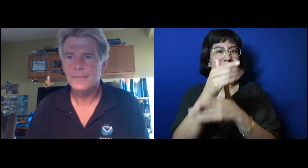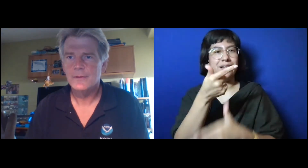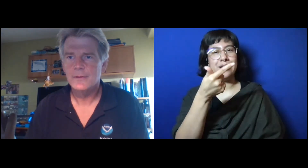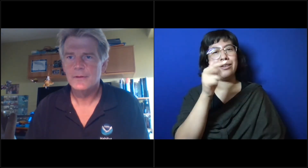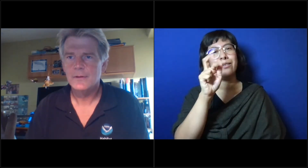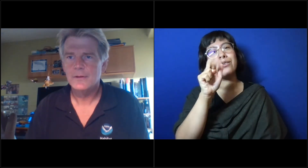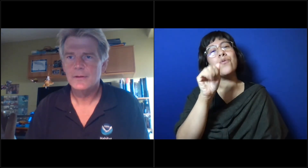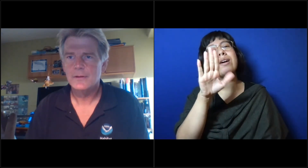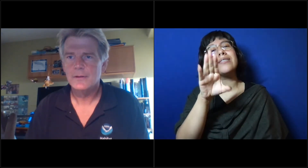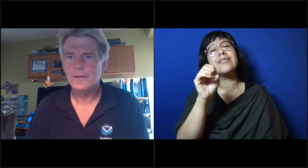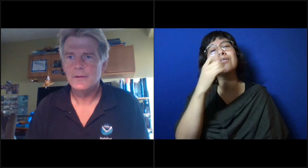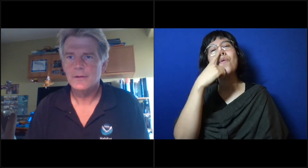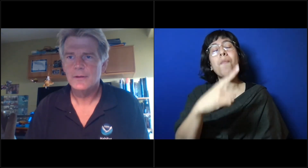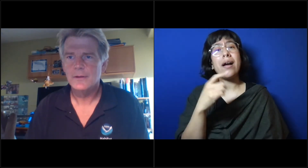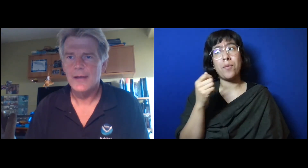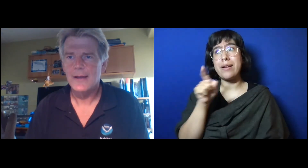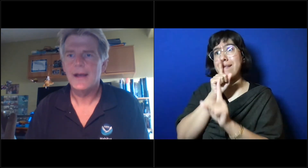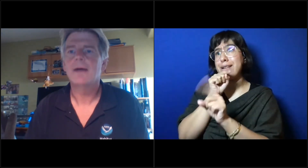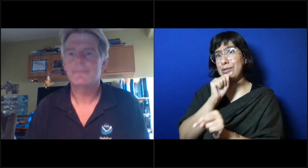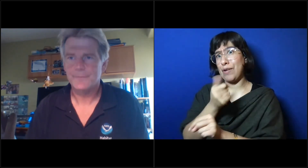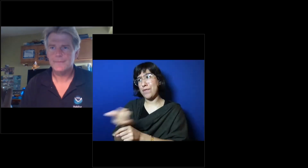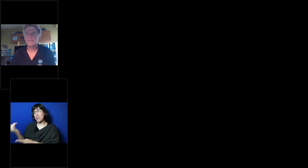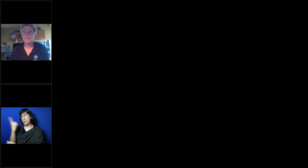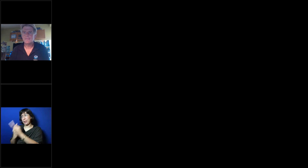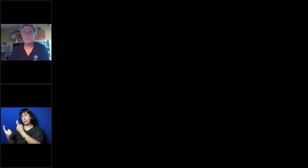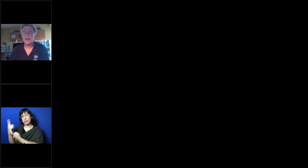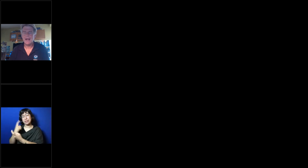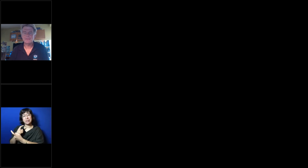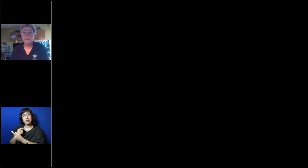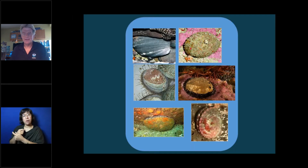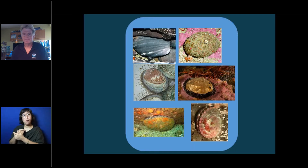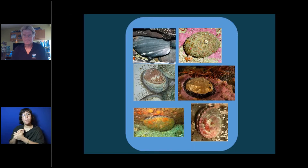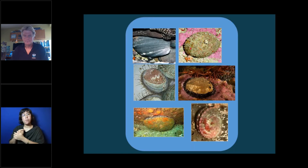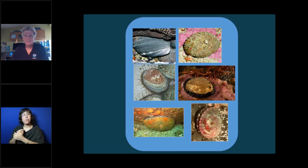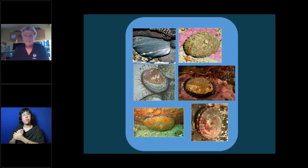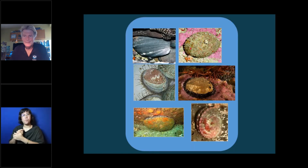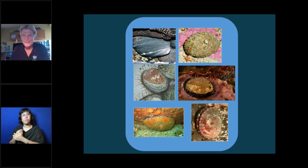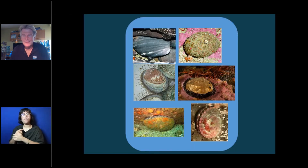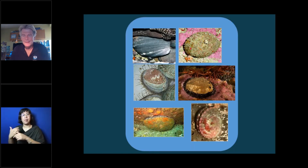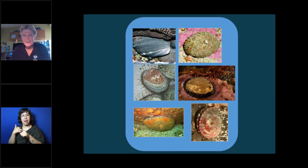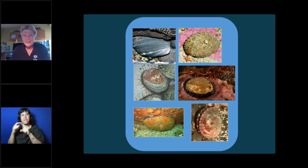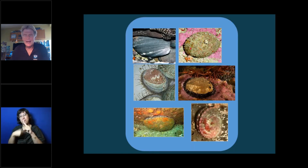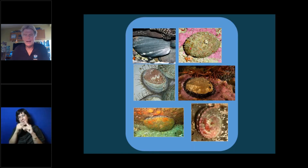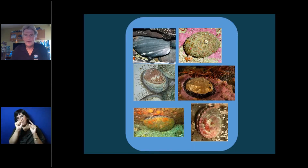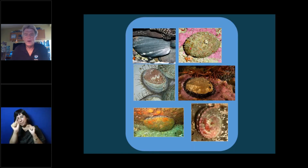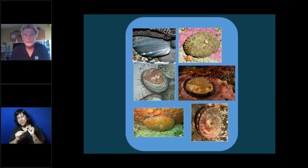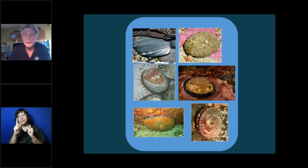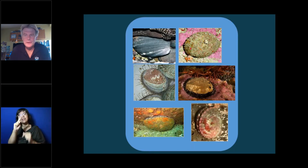can we take a few questions that the attendees have about kelp forest and what you've said so far?